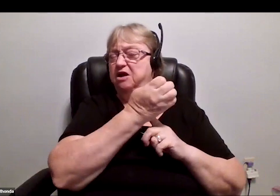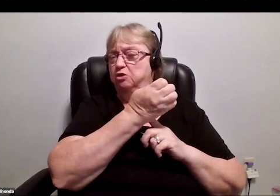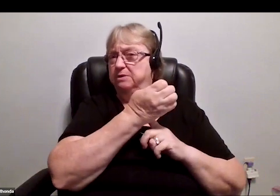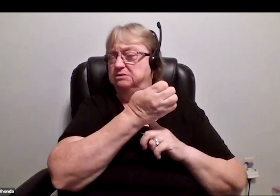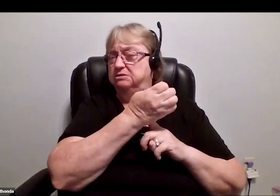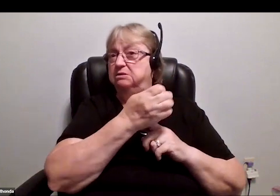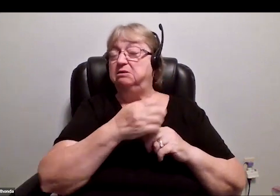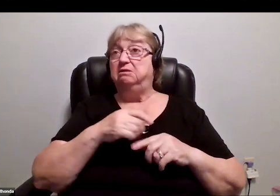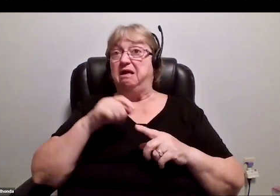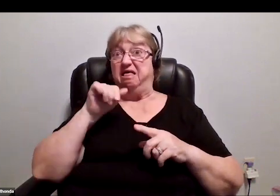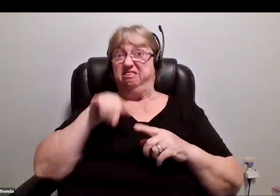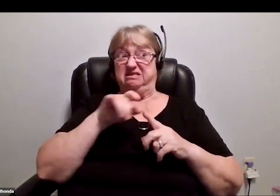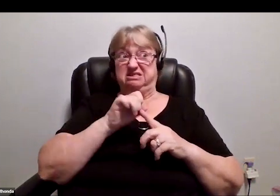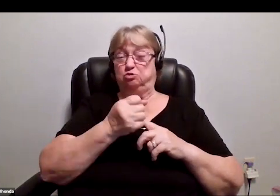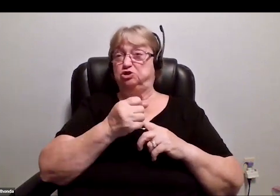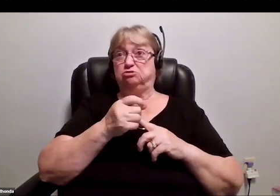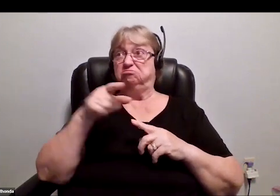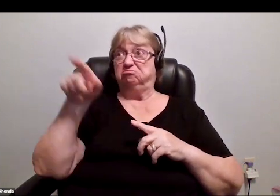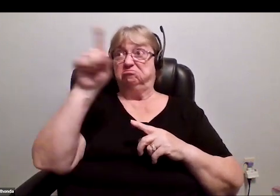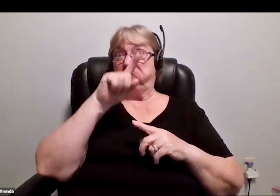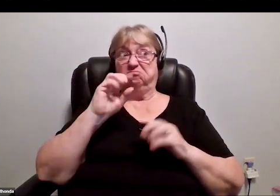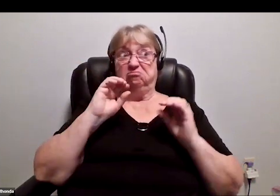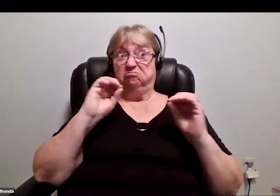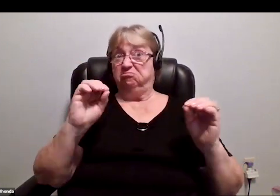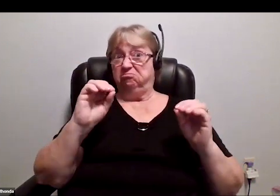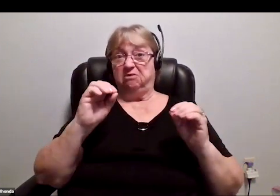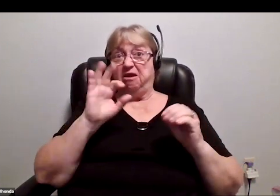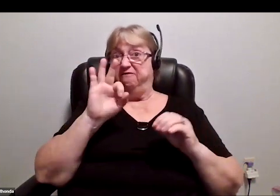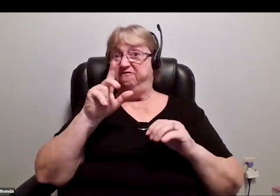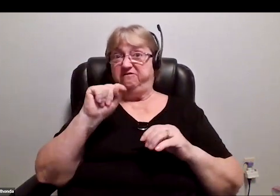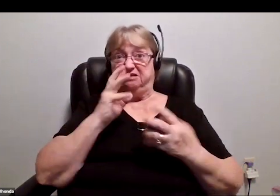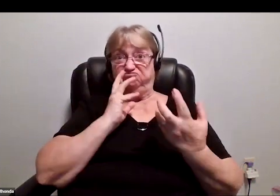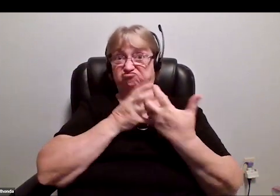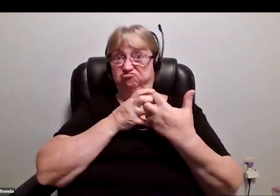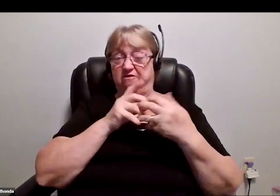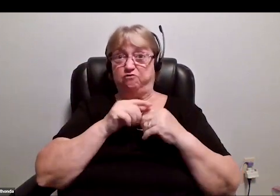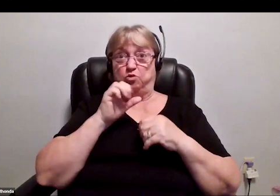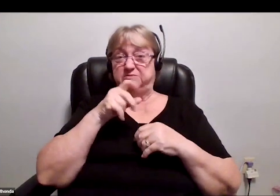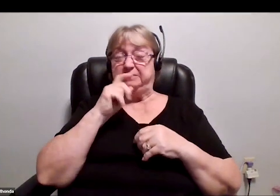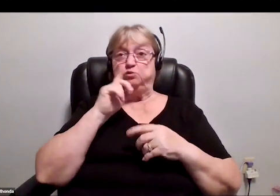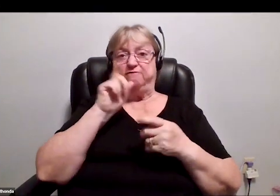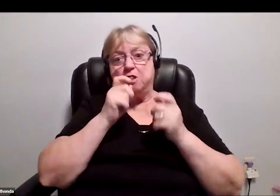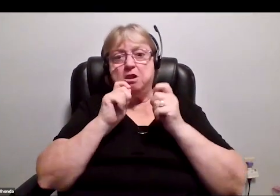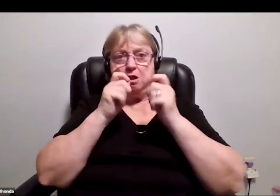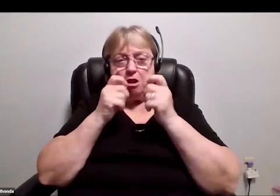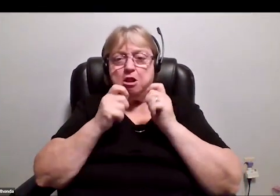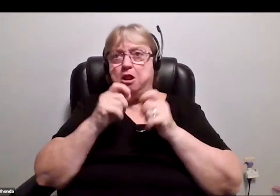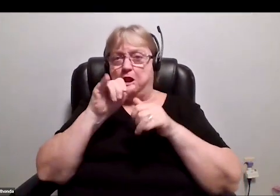In this case, no one is fit for space. We have to do so much engineering to go there because that is not